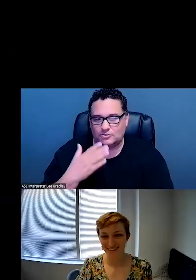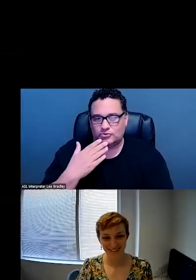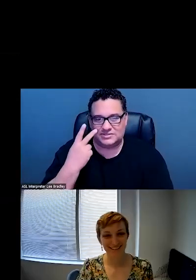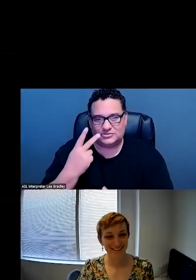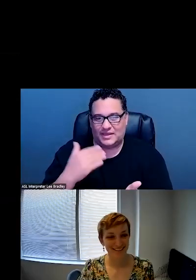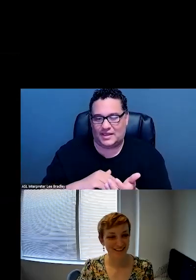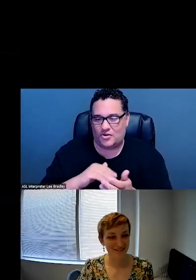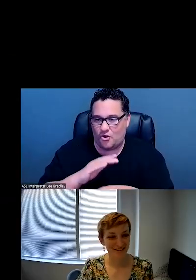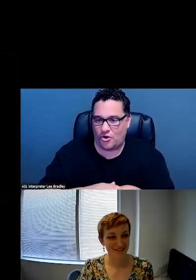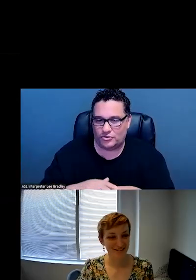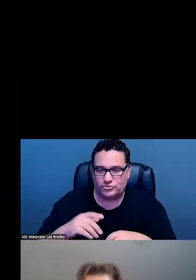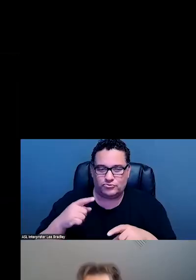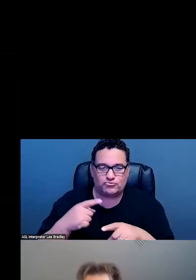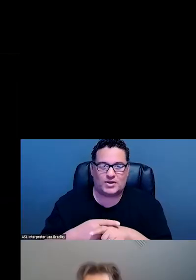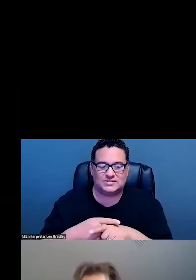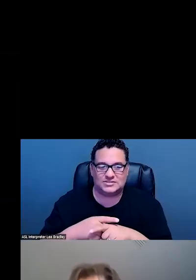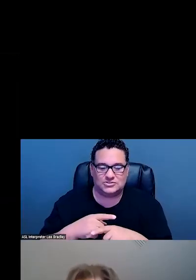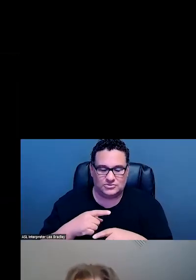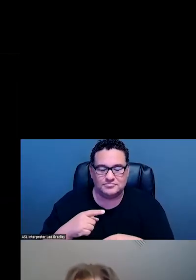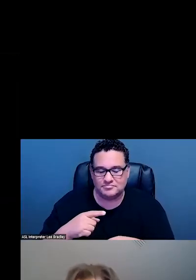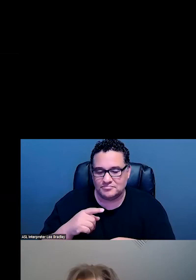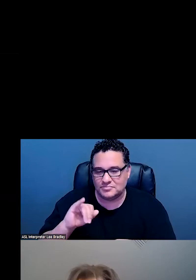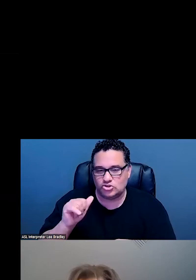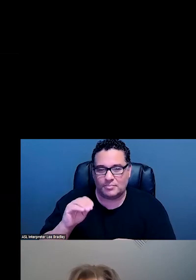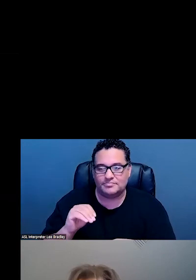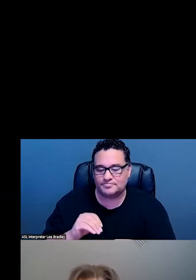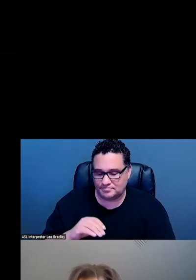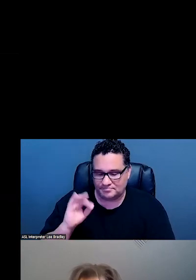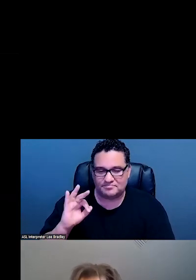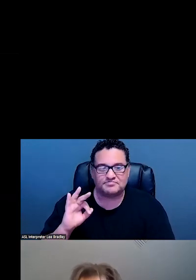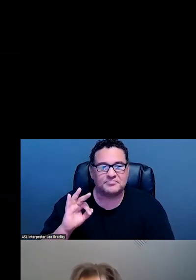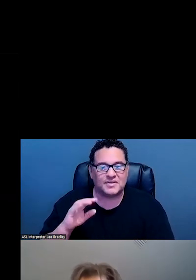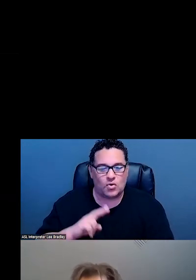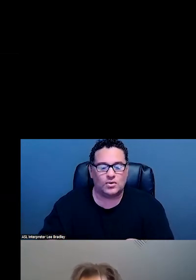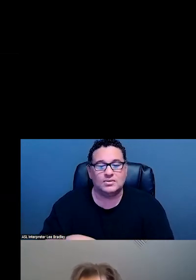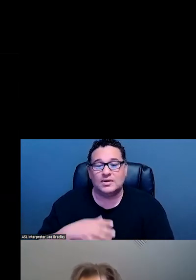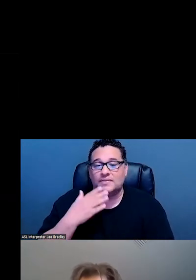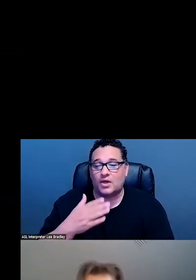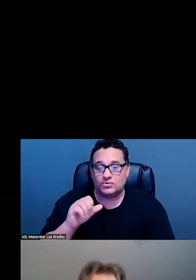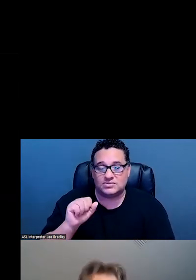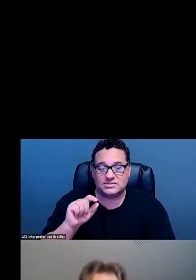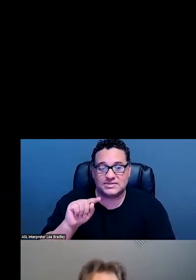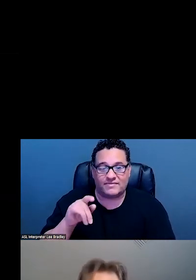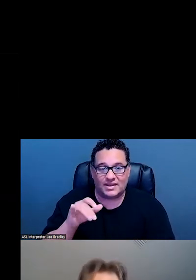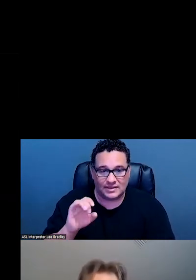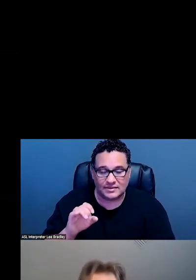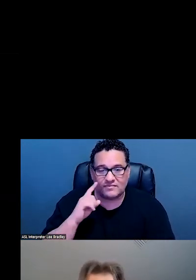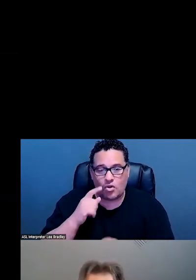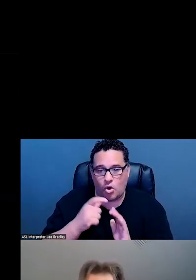LIKEWISE. >> STEPHANIE, THANK YOU FOR THE UPDATE. GREAT ARTICLE. WITH THAT WE WILL TURN IT TO JAMES FROM SAMHSA FOR AN UPDATE.